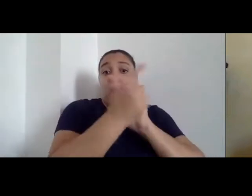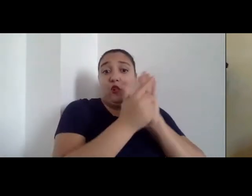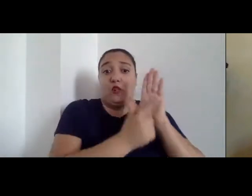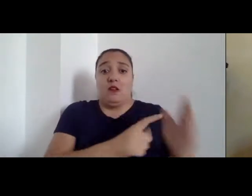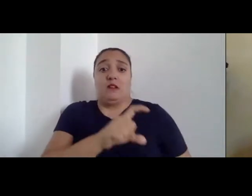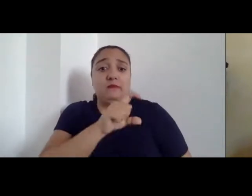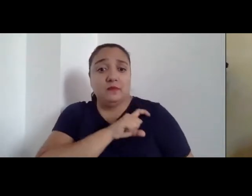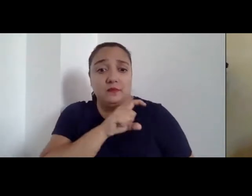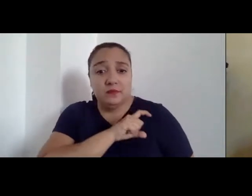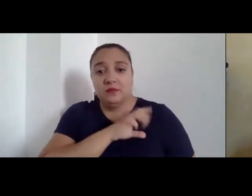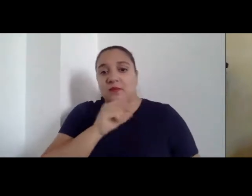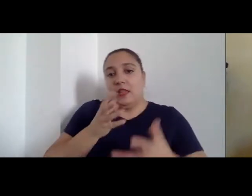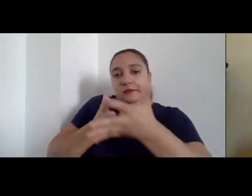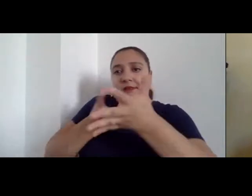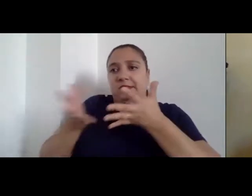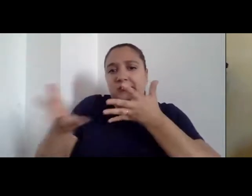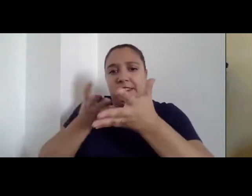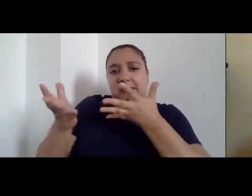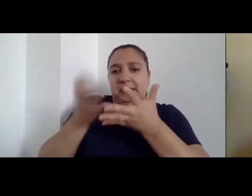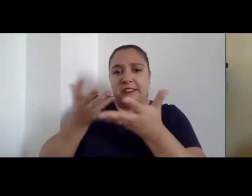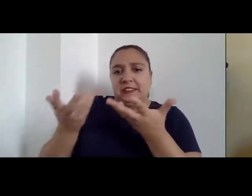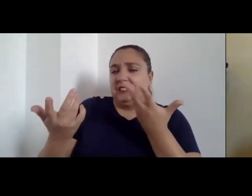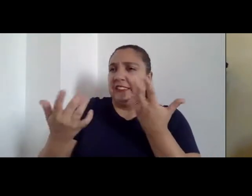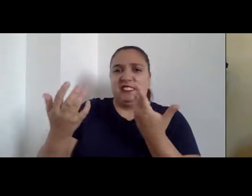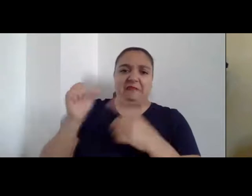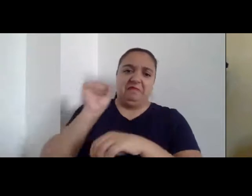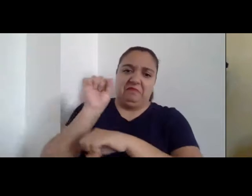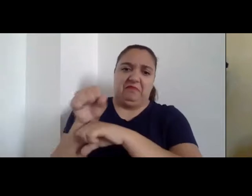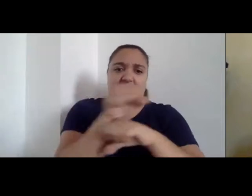COVID-19 and in our cultural institutions. Let's take one